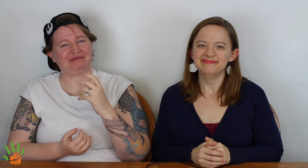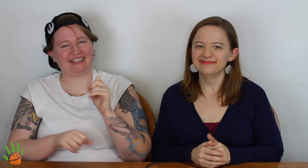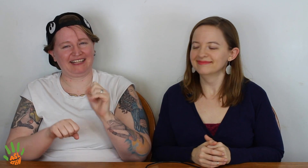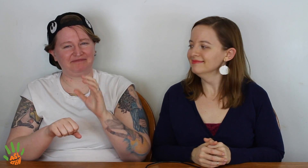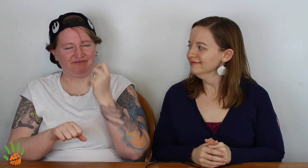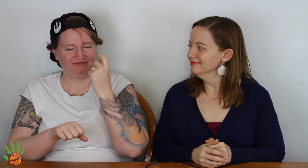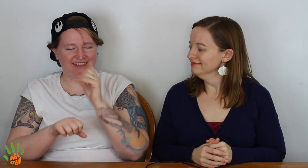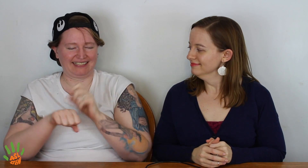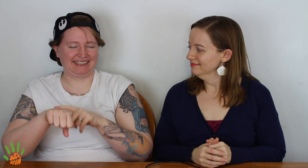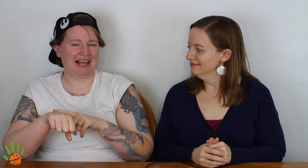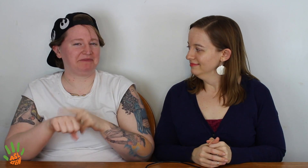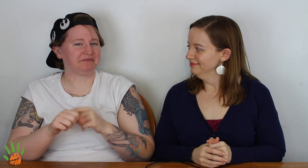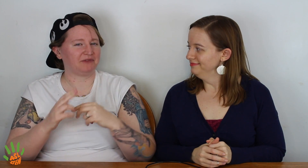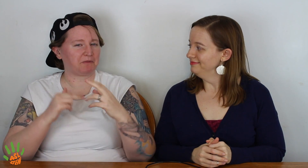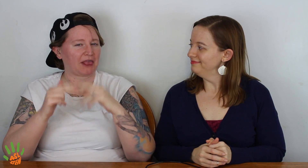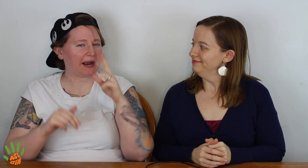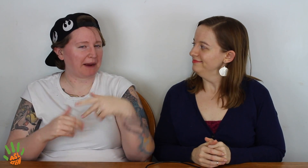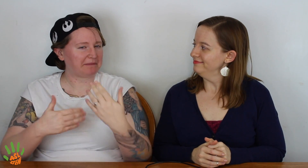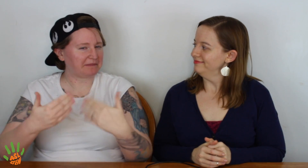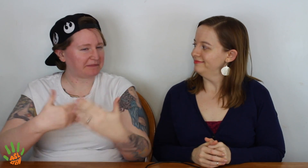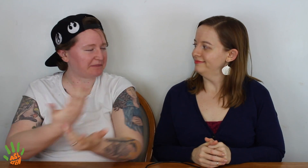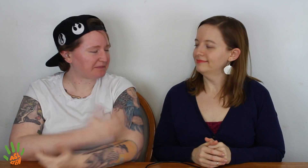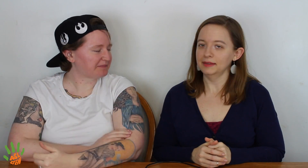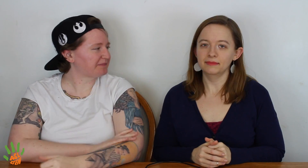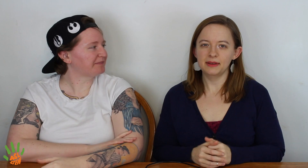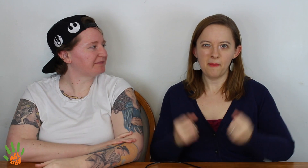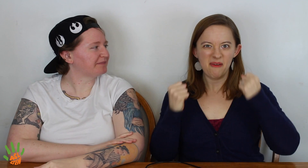So just take your time and it will build up over time.